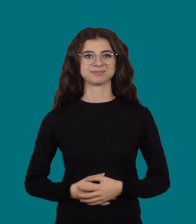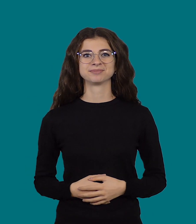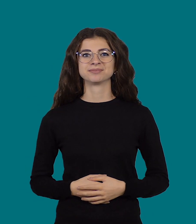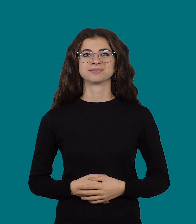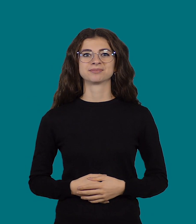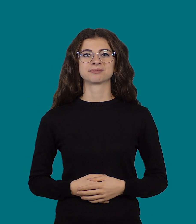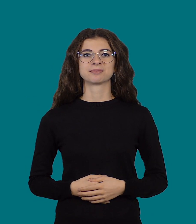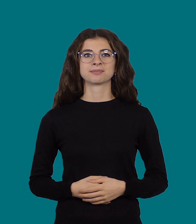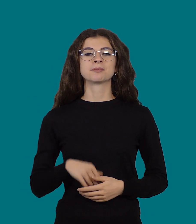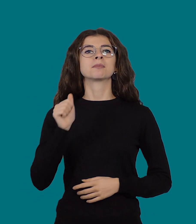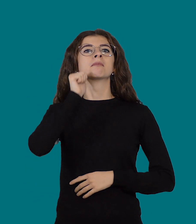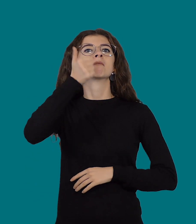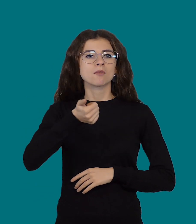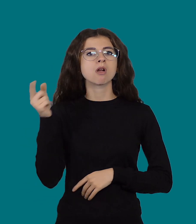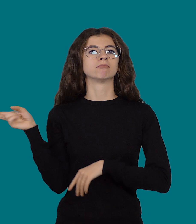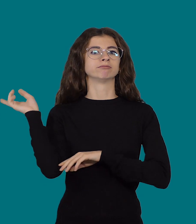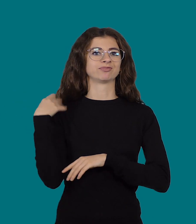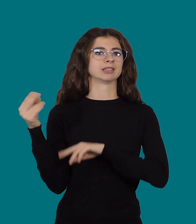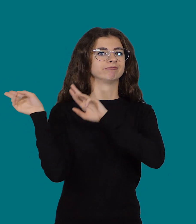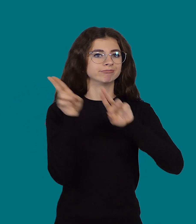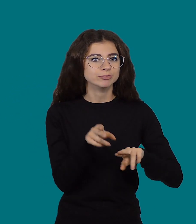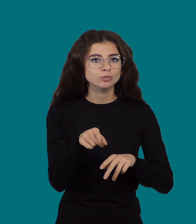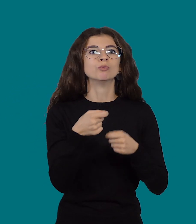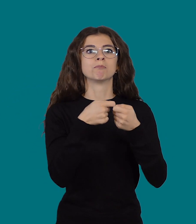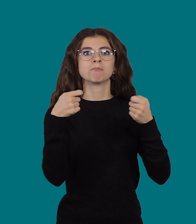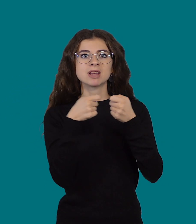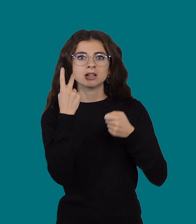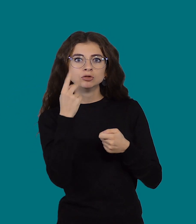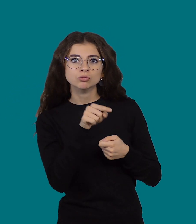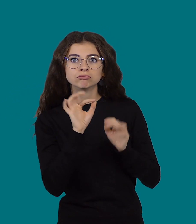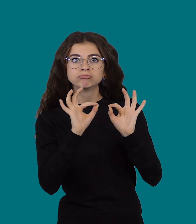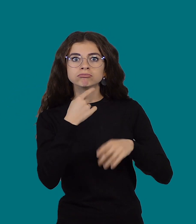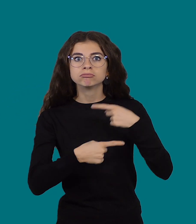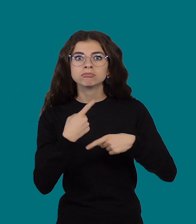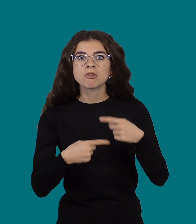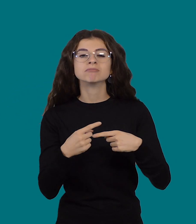When she reeturns the next day, she ckecks whether all measurements went well